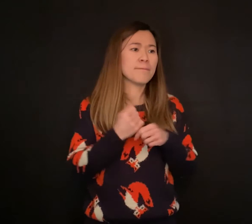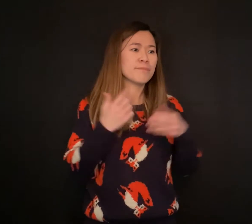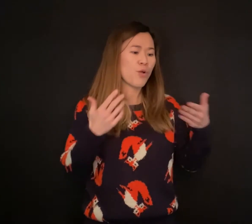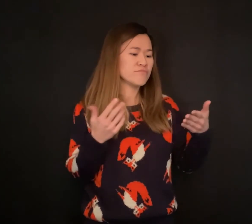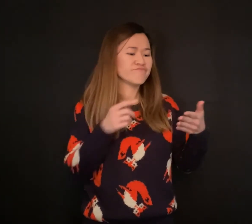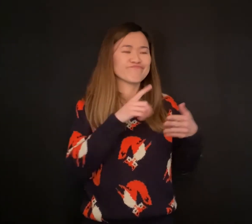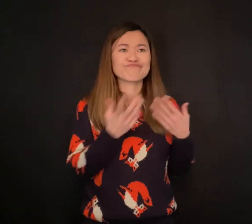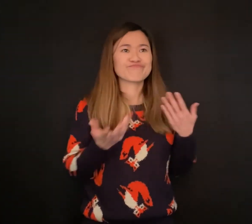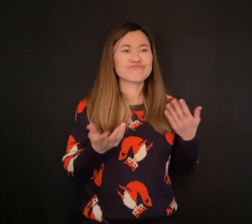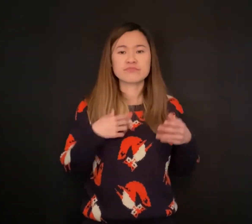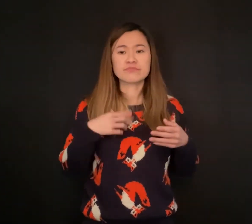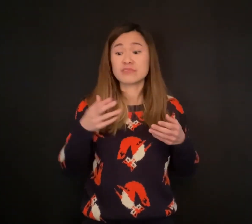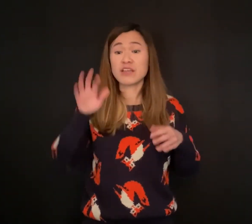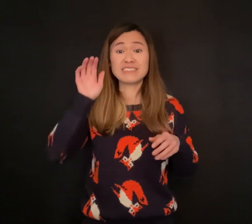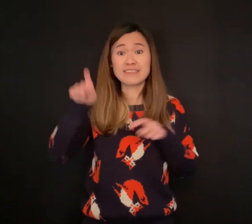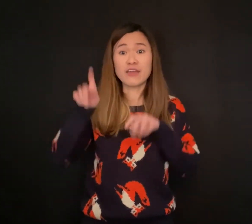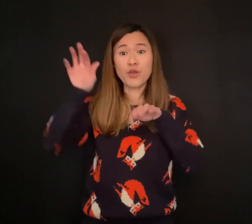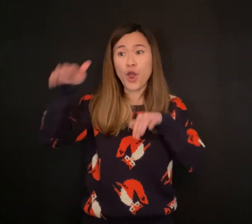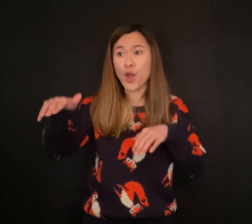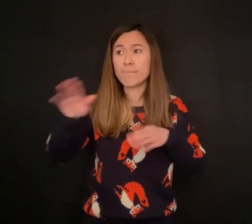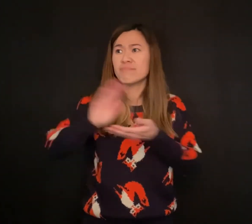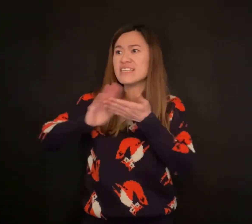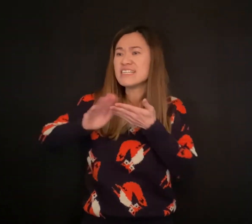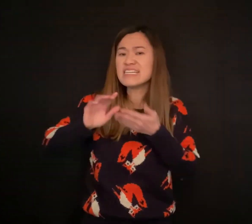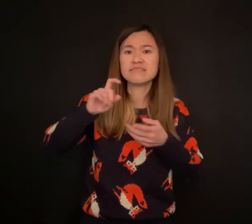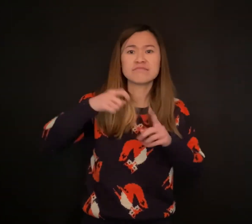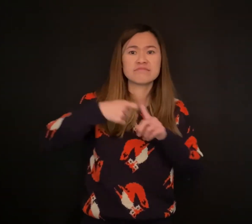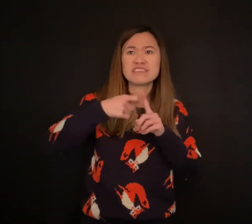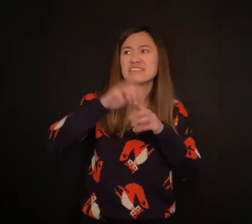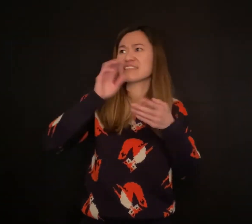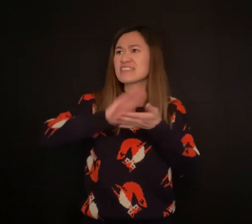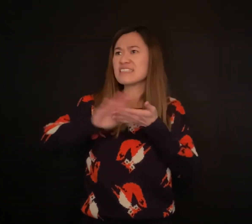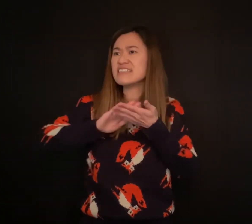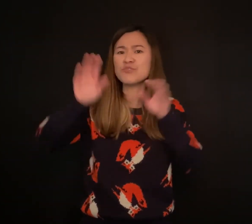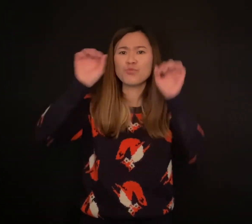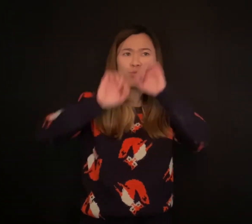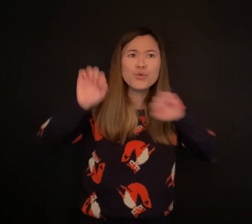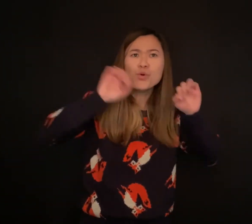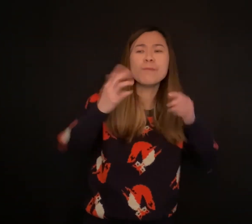So I'm staying home I like to clean the kitchen.